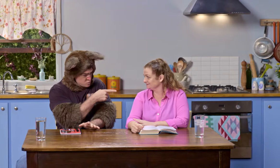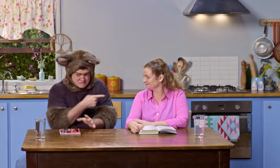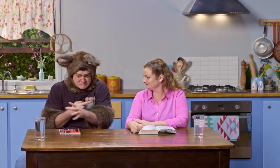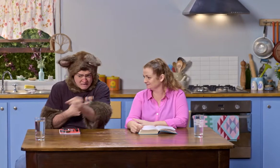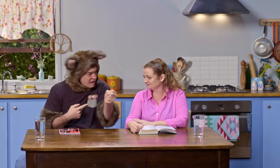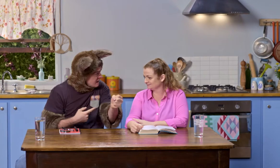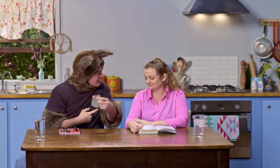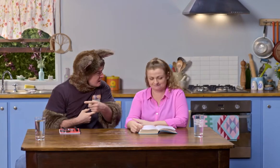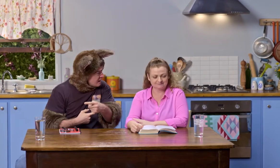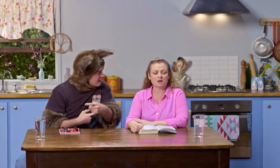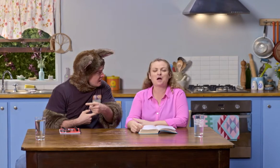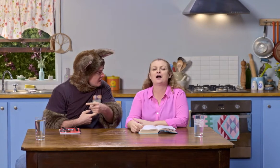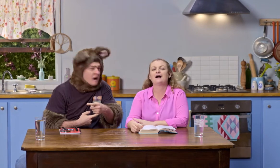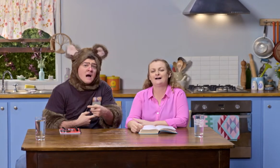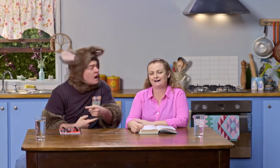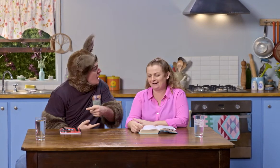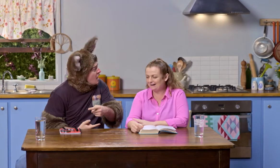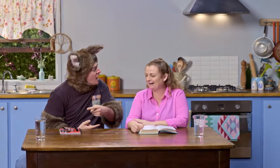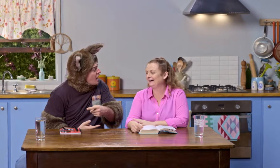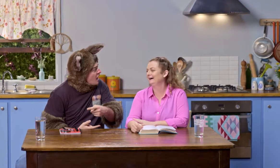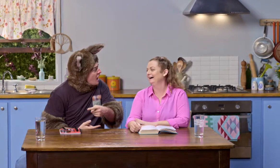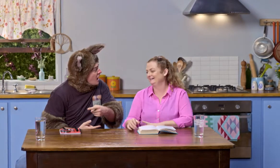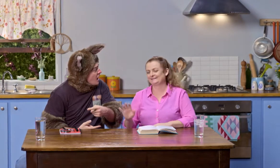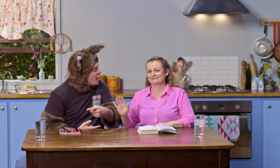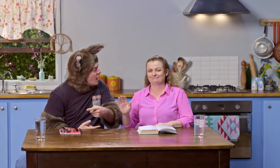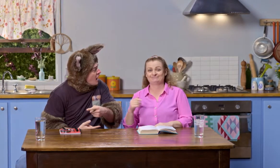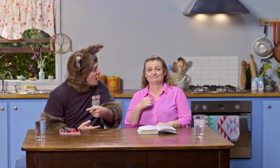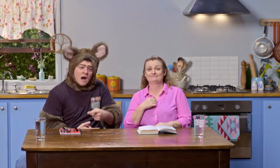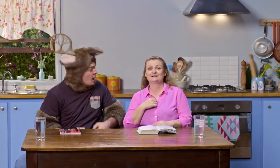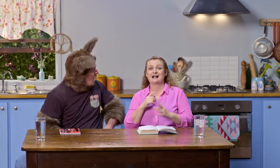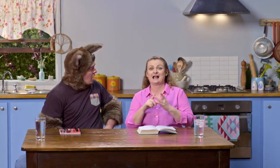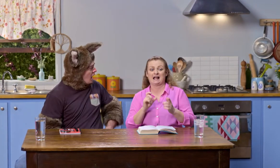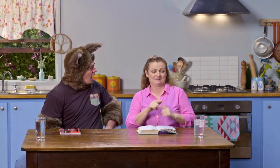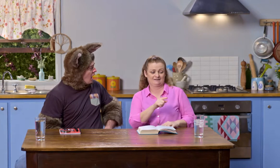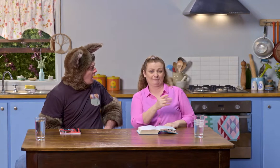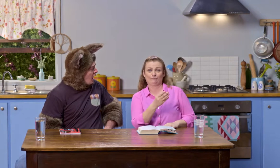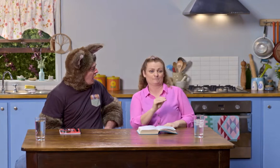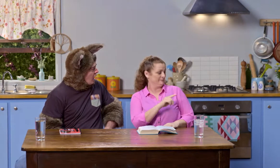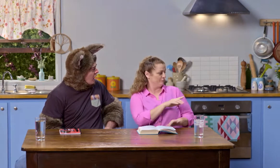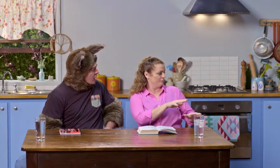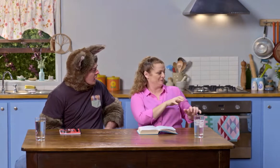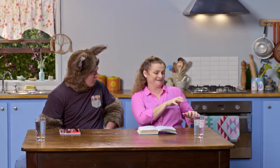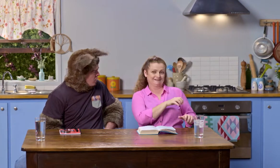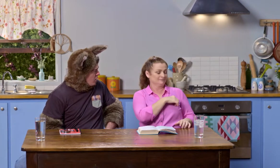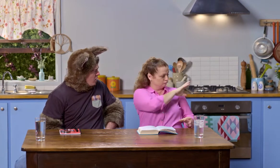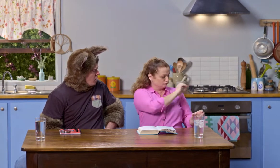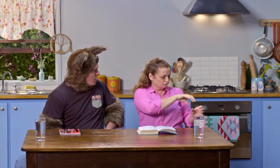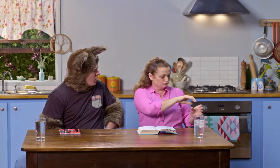Did you take my ice? Ah! No, Possum, I got this ice from the freezer.